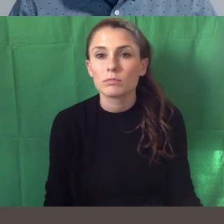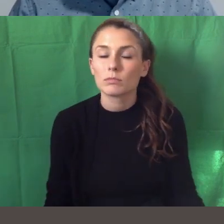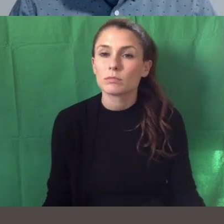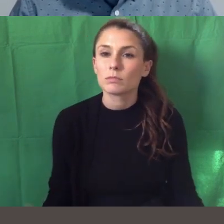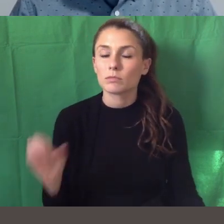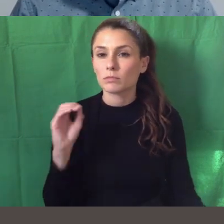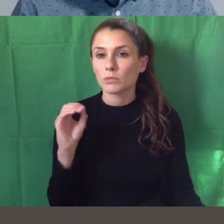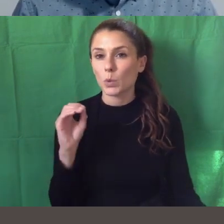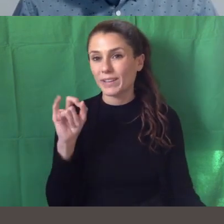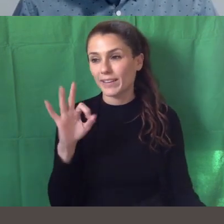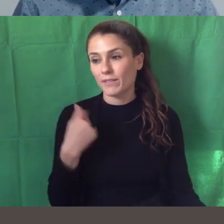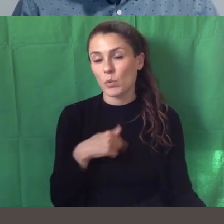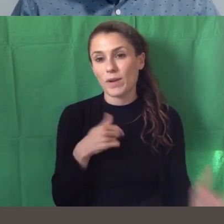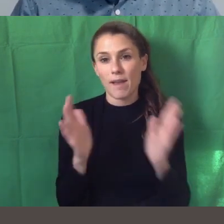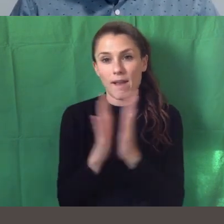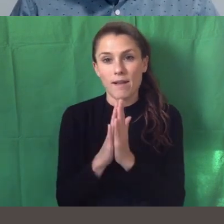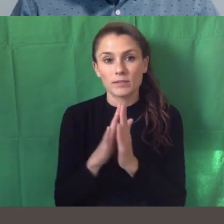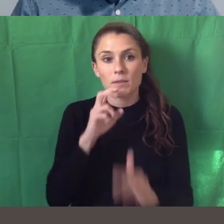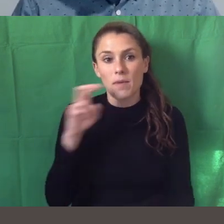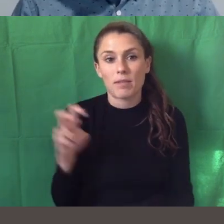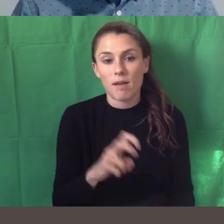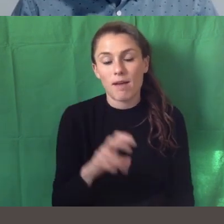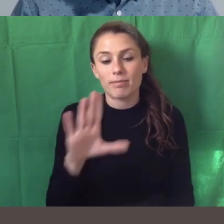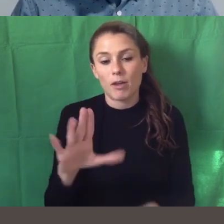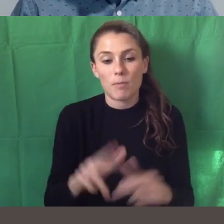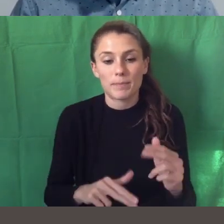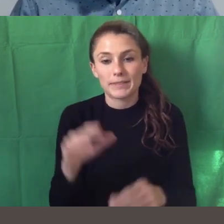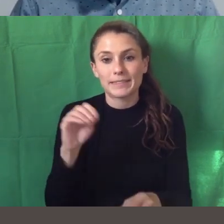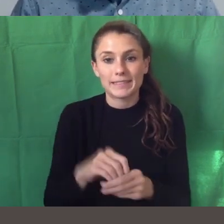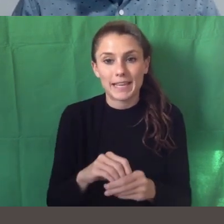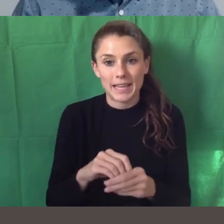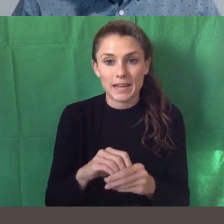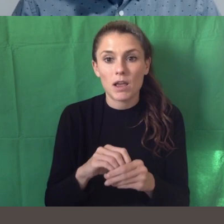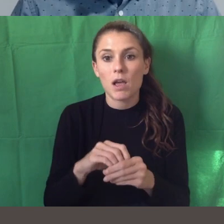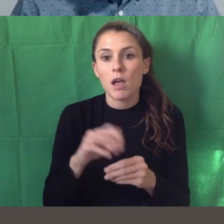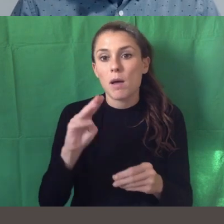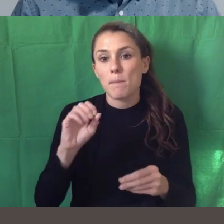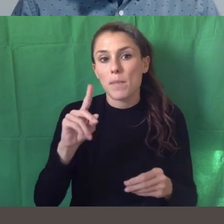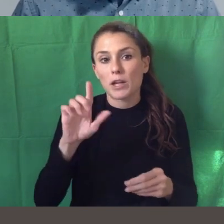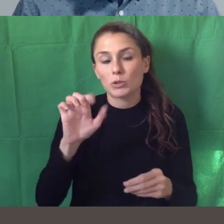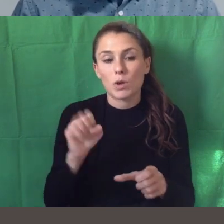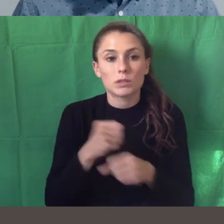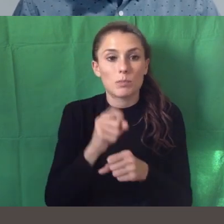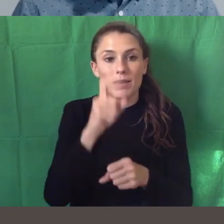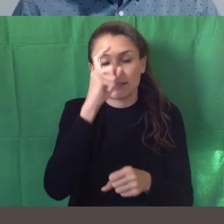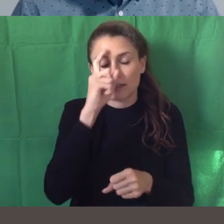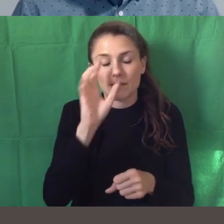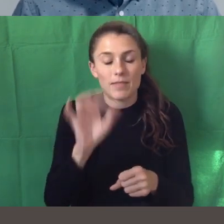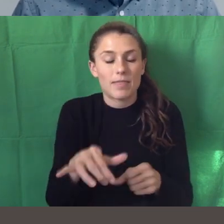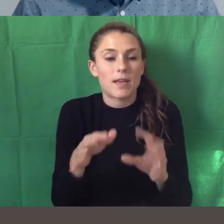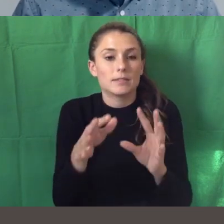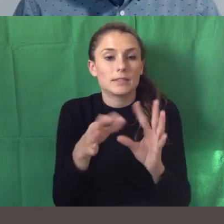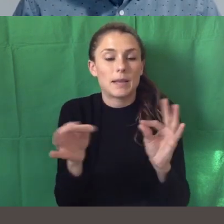So if we ask Python's built-in module tokenize to make sense of the statement that we had earlier,